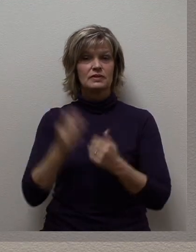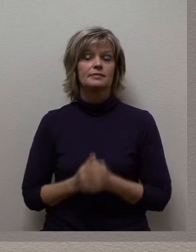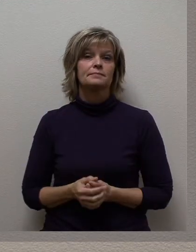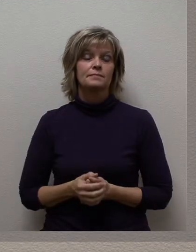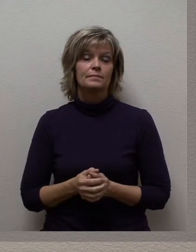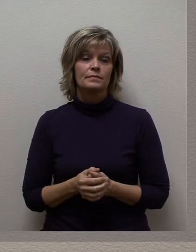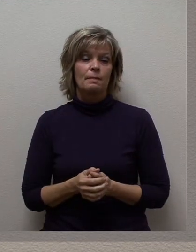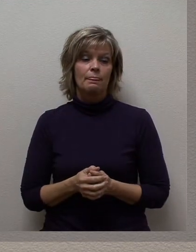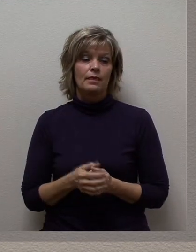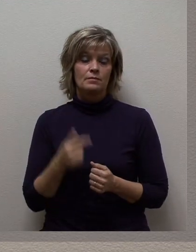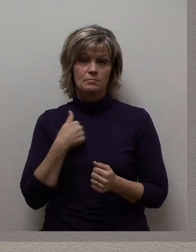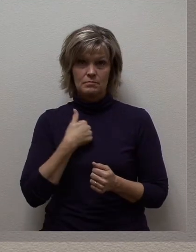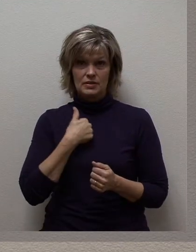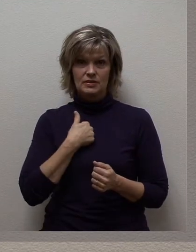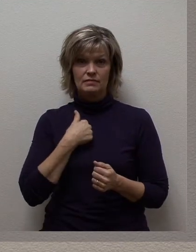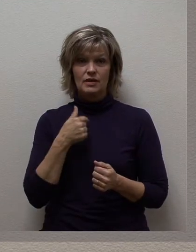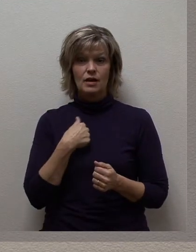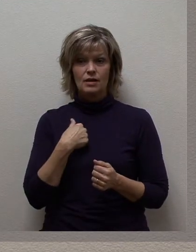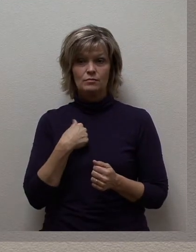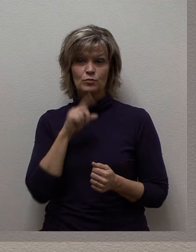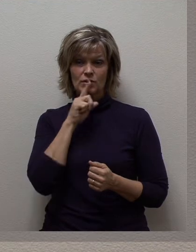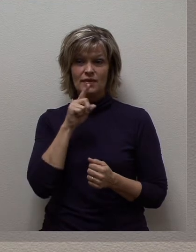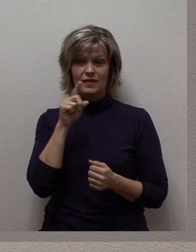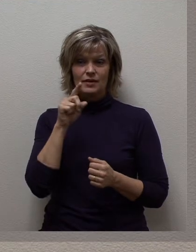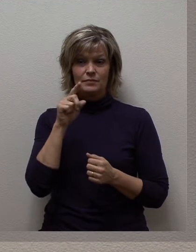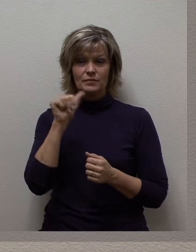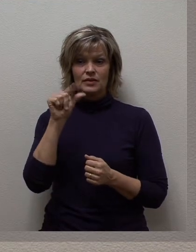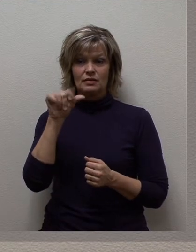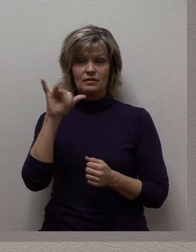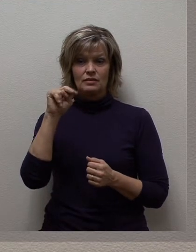and I am considered the Aging Services Program Administrator.